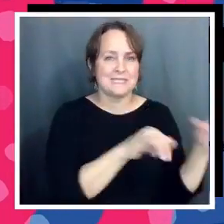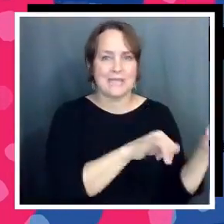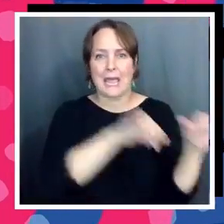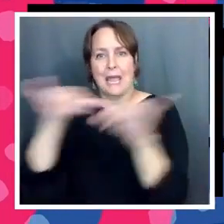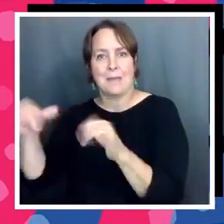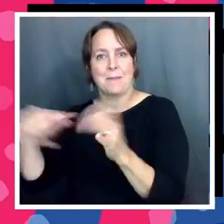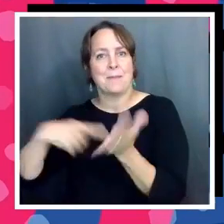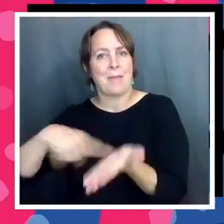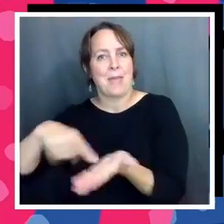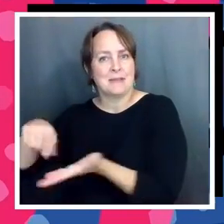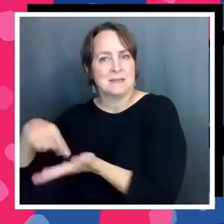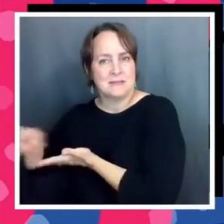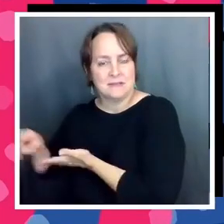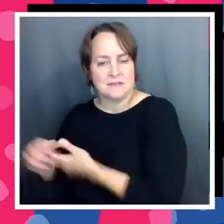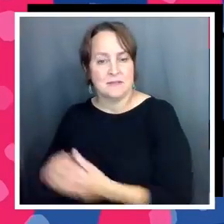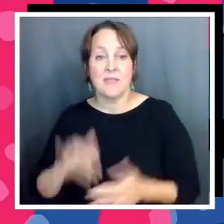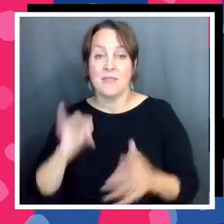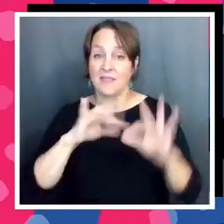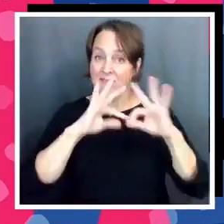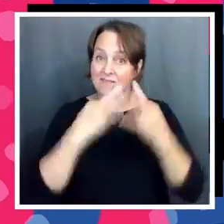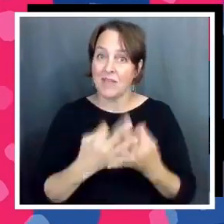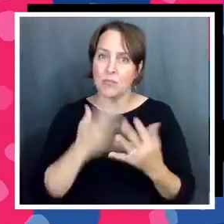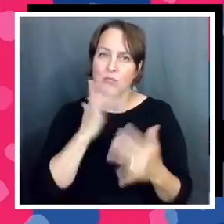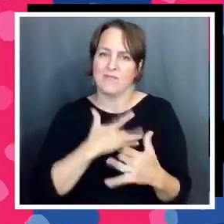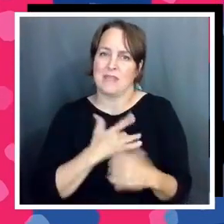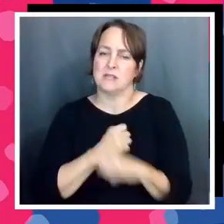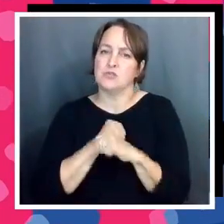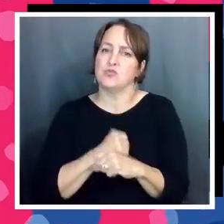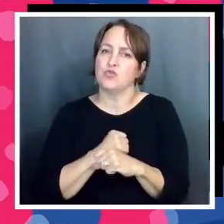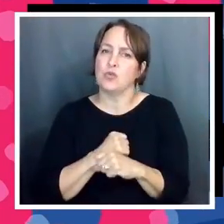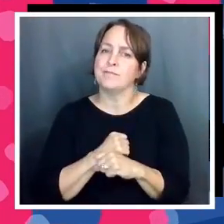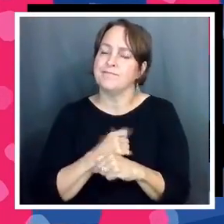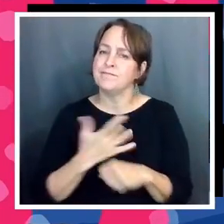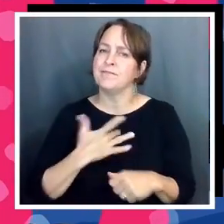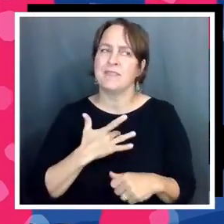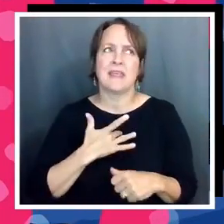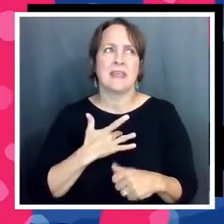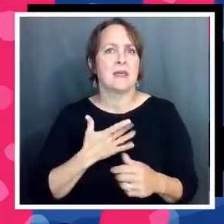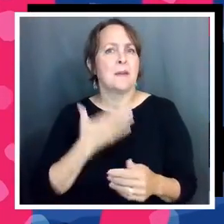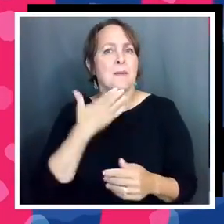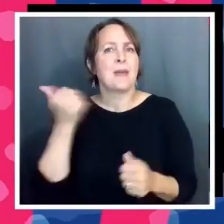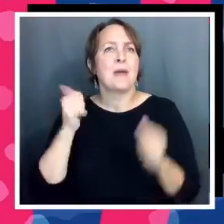DIAPERS, HEALTHCARE AND CLOTHING. POOR, WORKING AND MIDDLE-CLASS